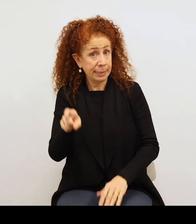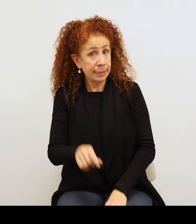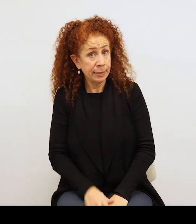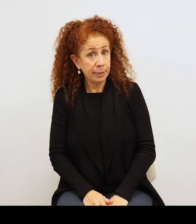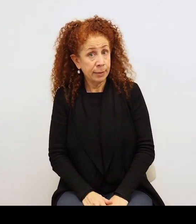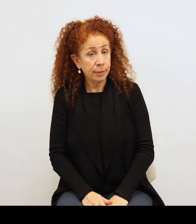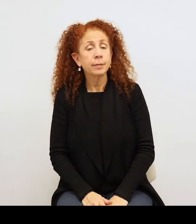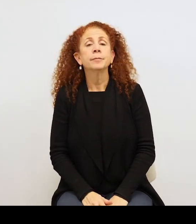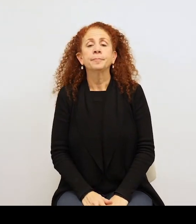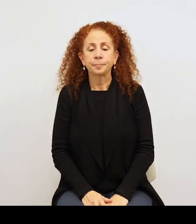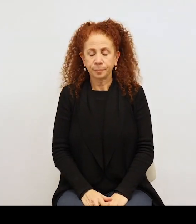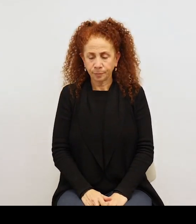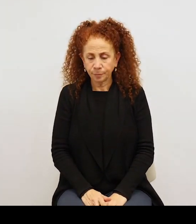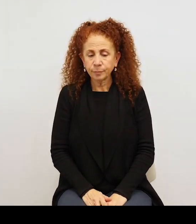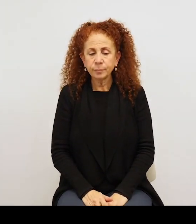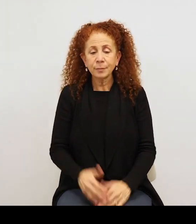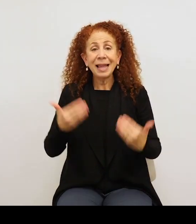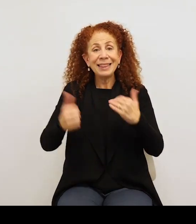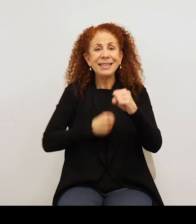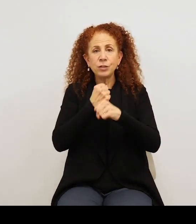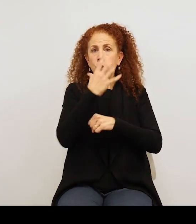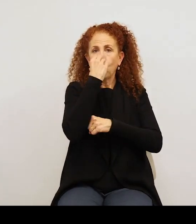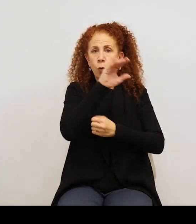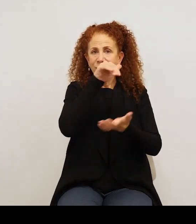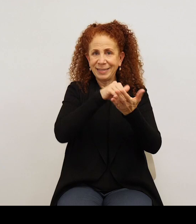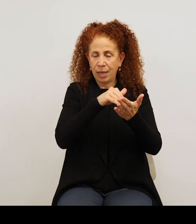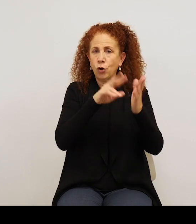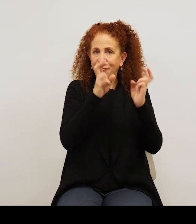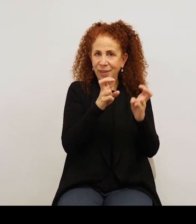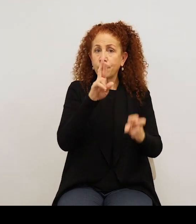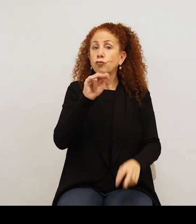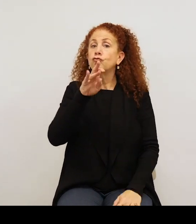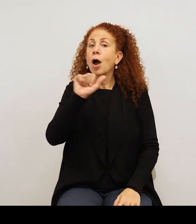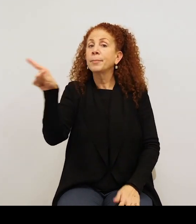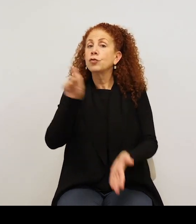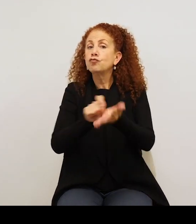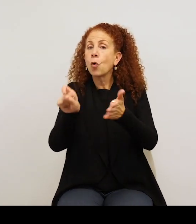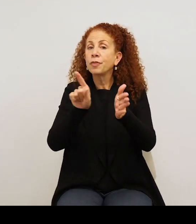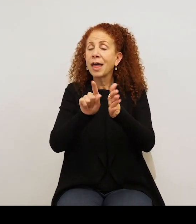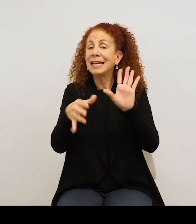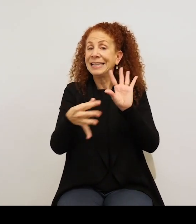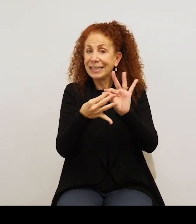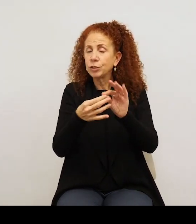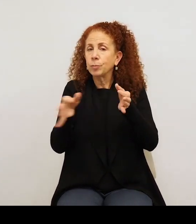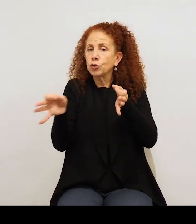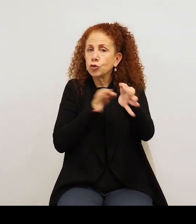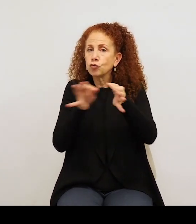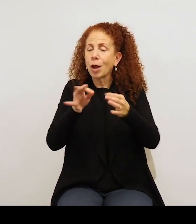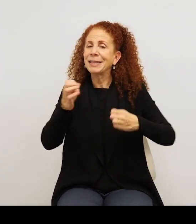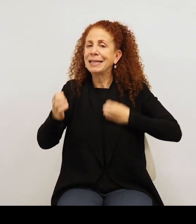In her introduction to this year's Wolf Center theme, [? Ramia ?] wrote that kinship describes an emotional as much